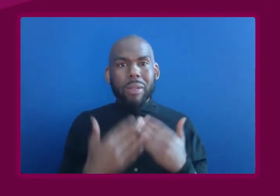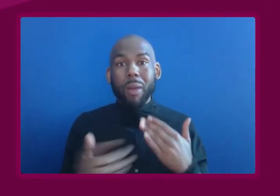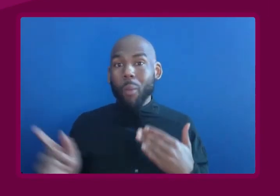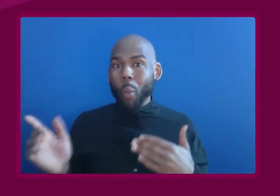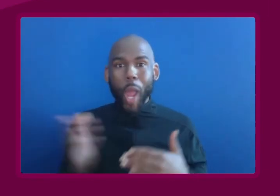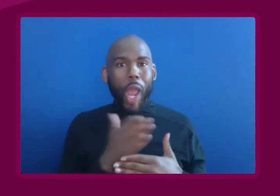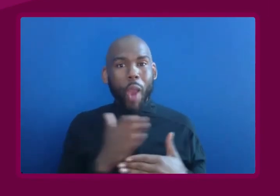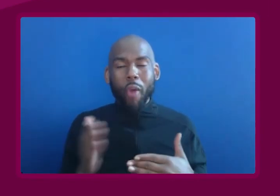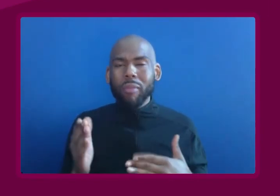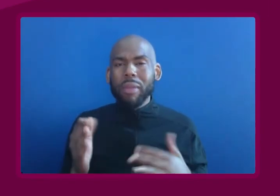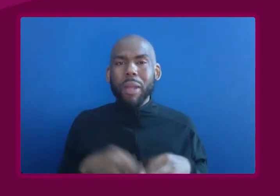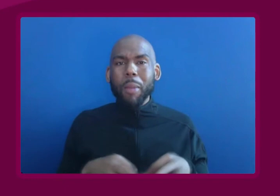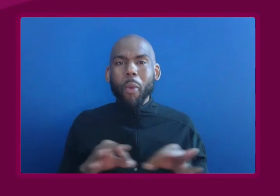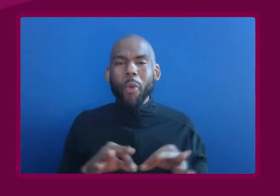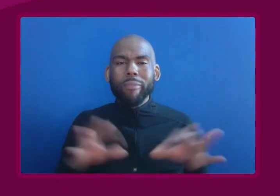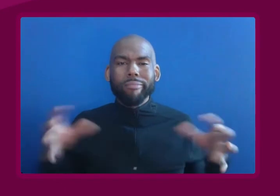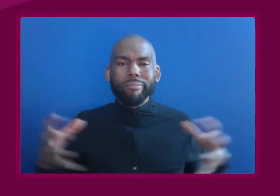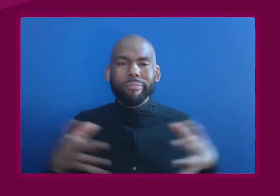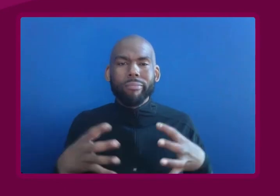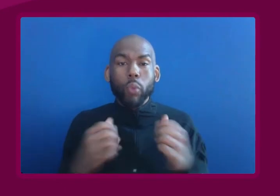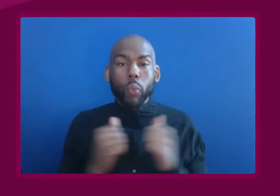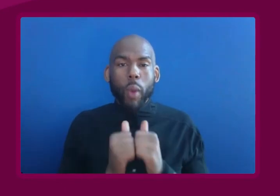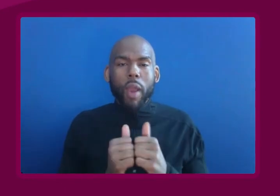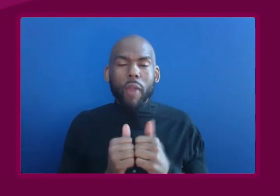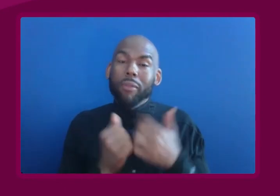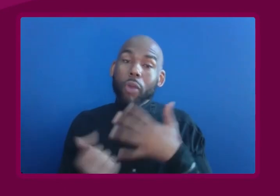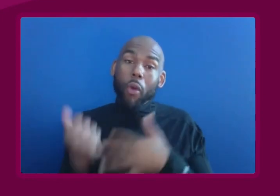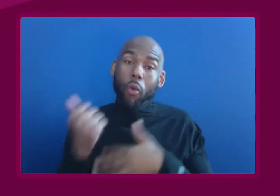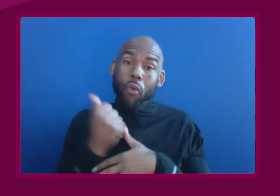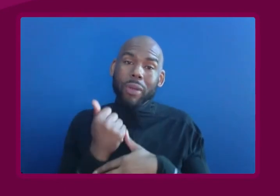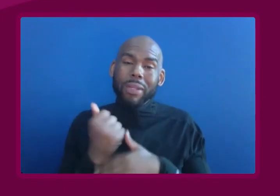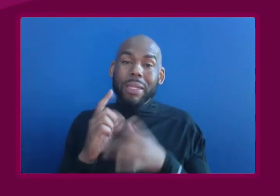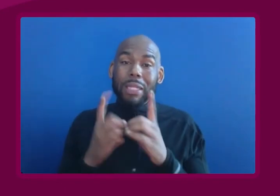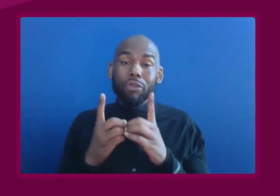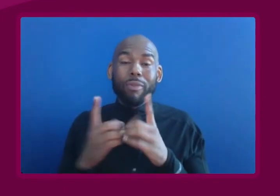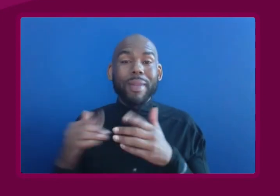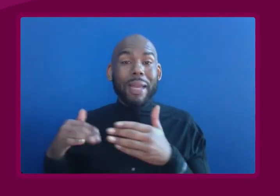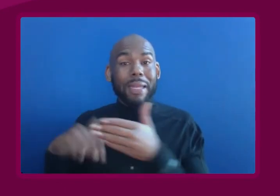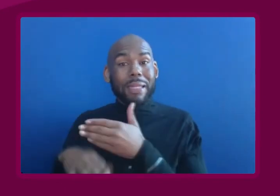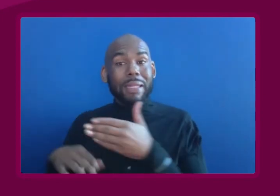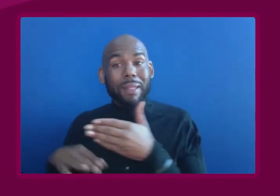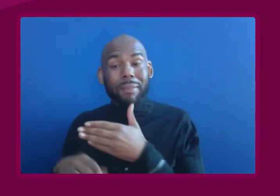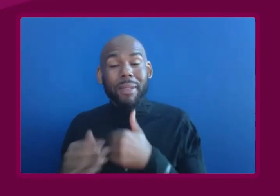So it's important for us to all come together to prioritize digital accessibility.